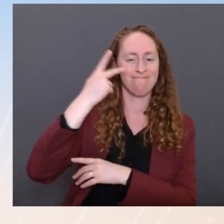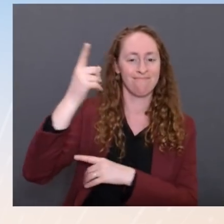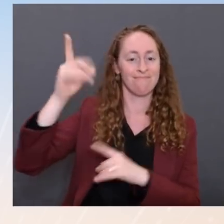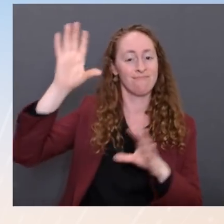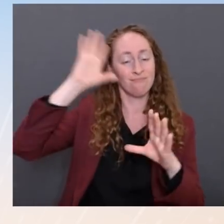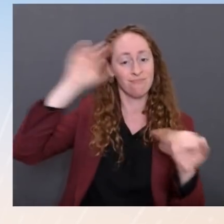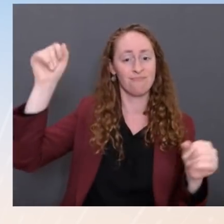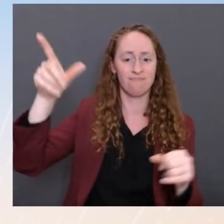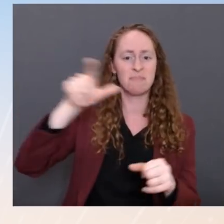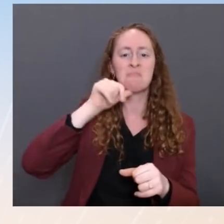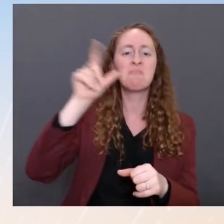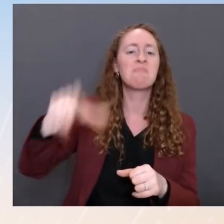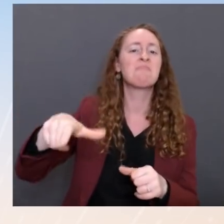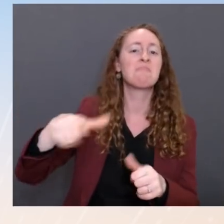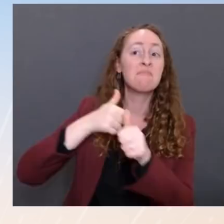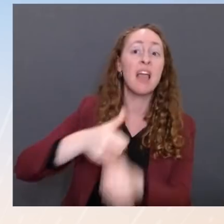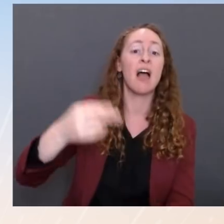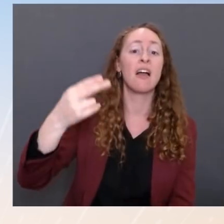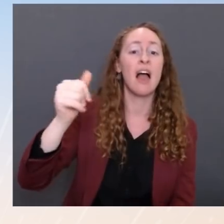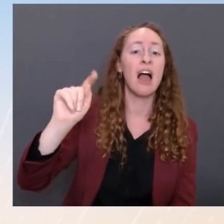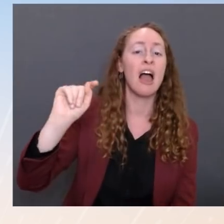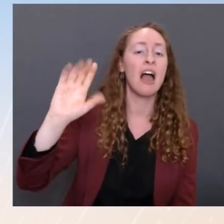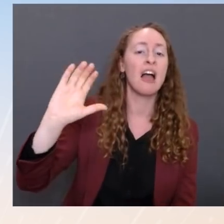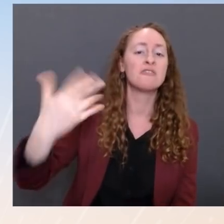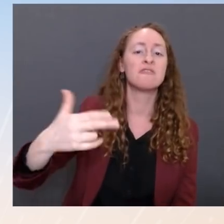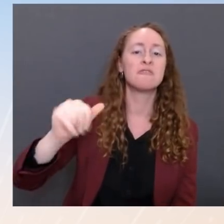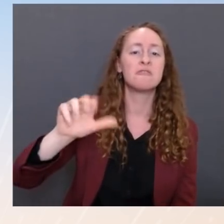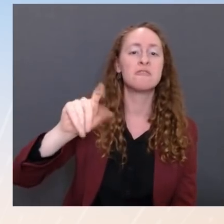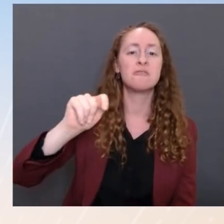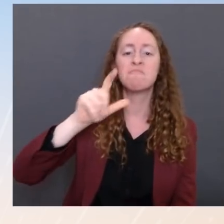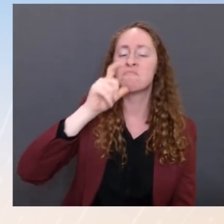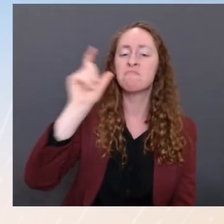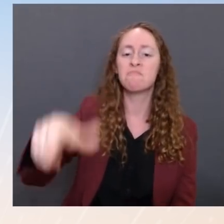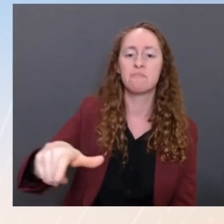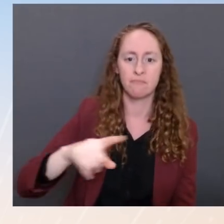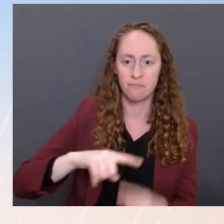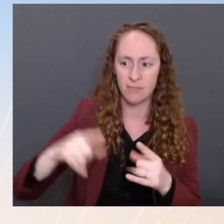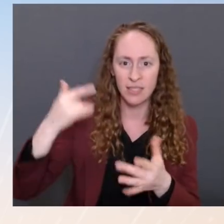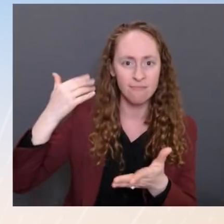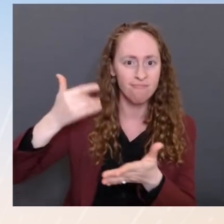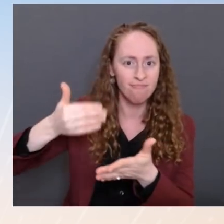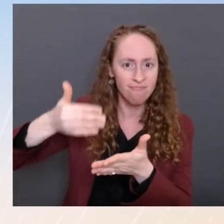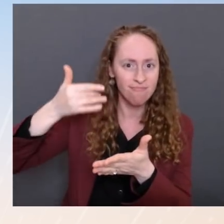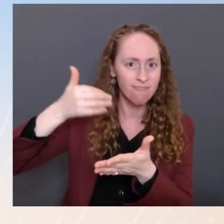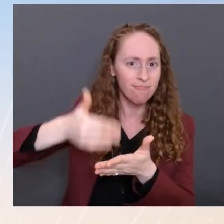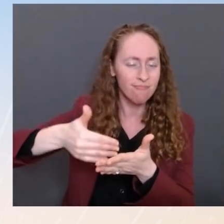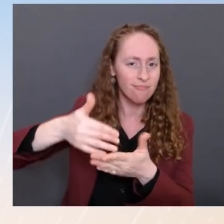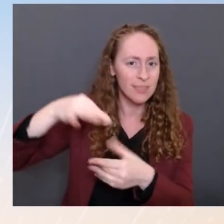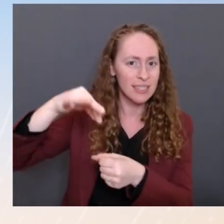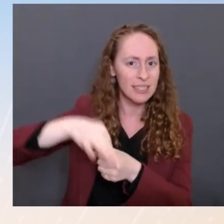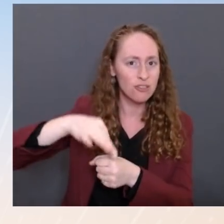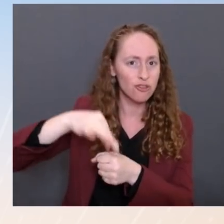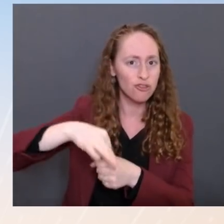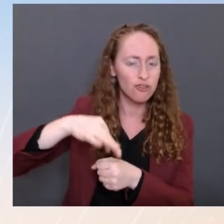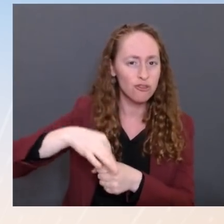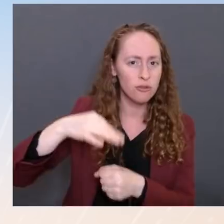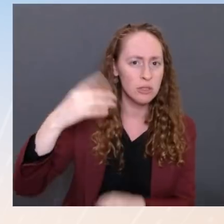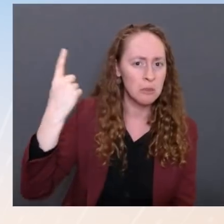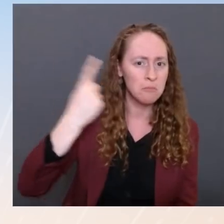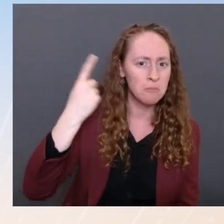can you just talk about how the White House is navigating the distinction between political speech and official events? Ms. Psaki: For the Pres- --